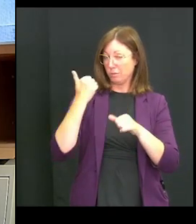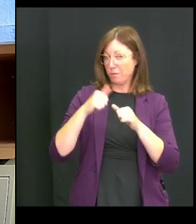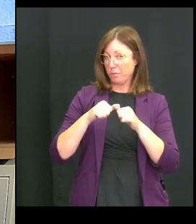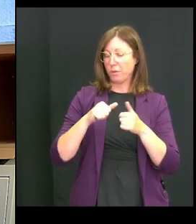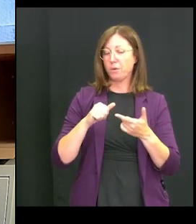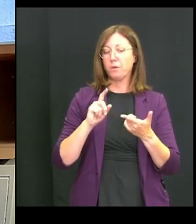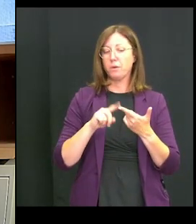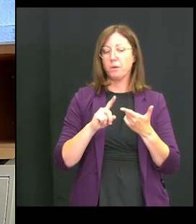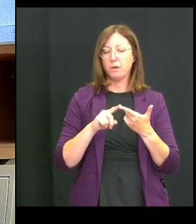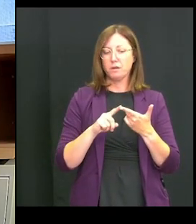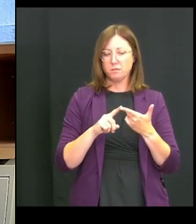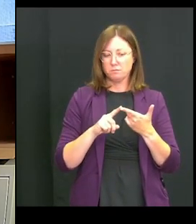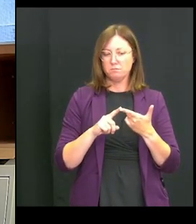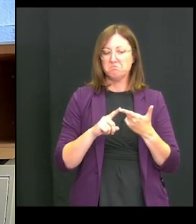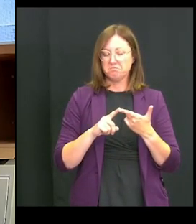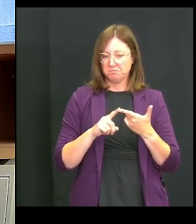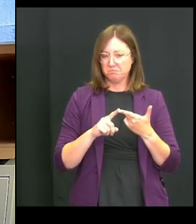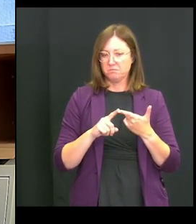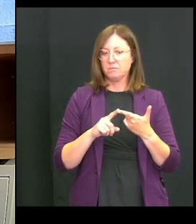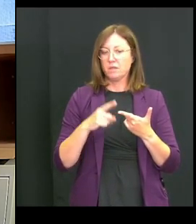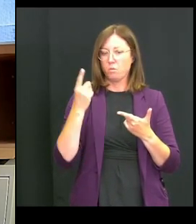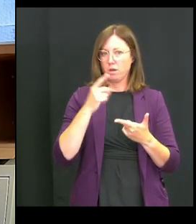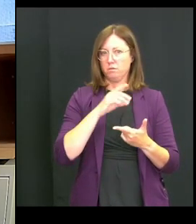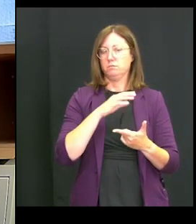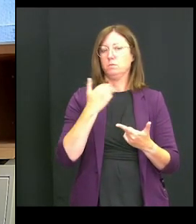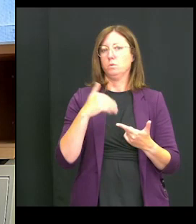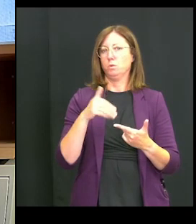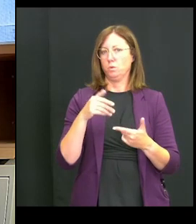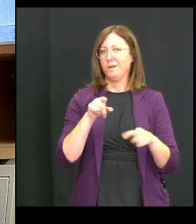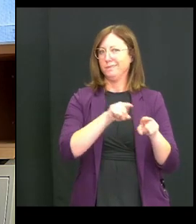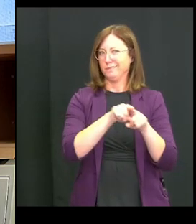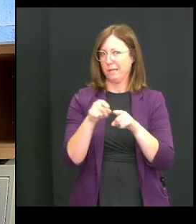one of the most notable characteristics of US polarization.